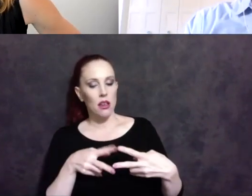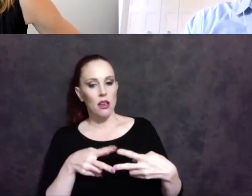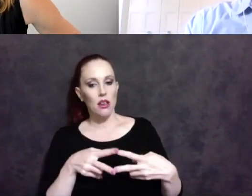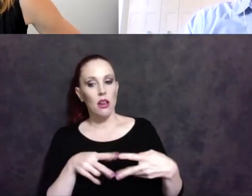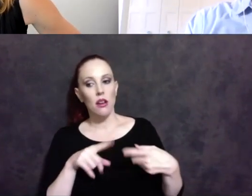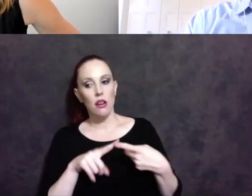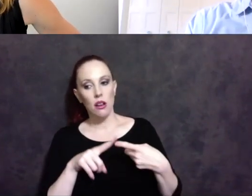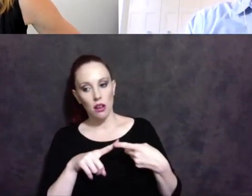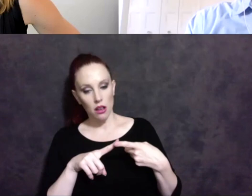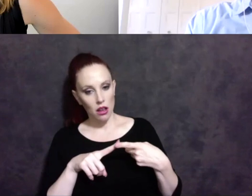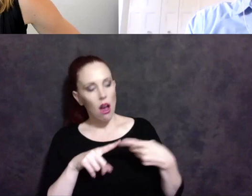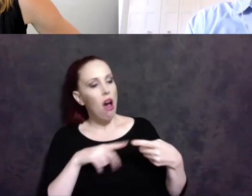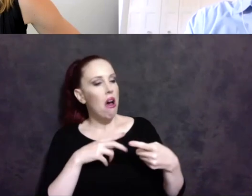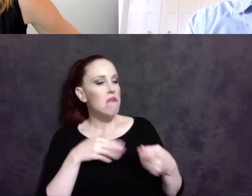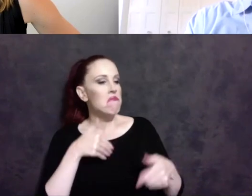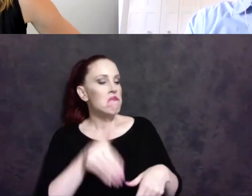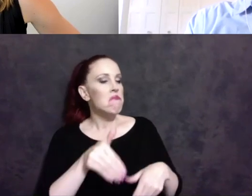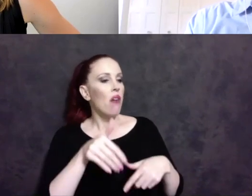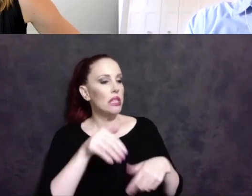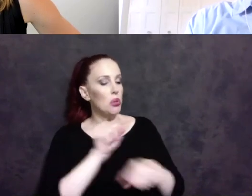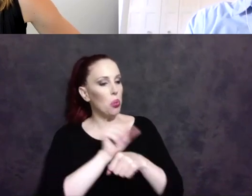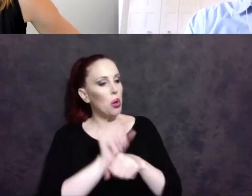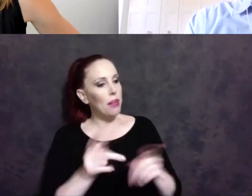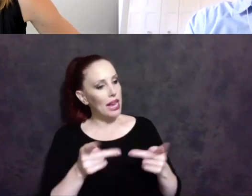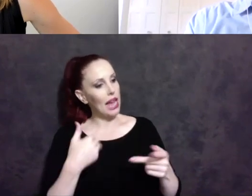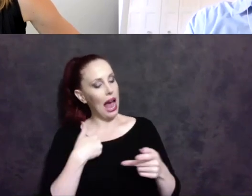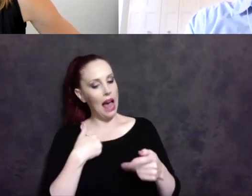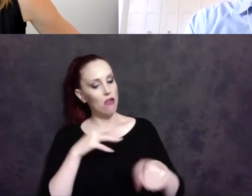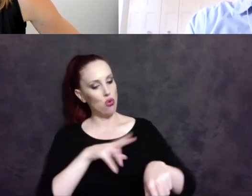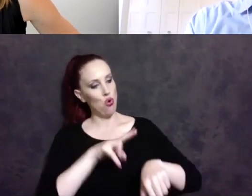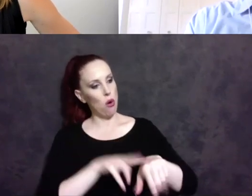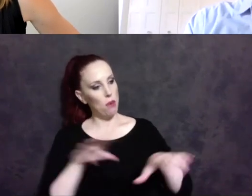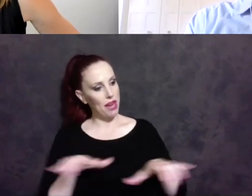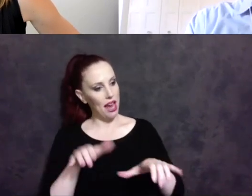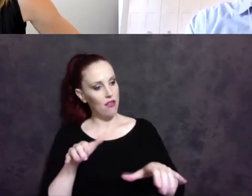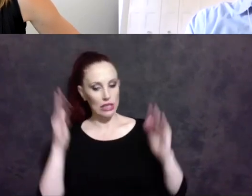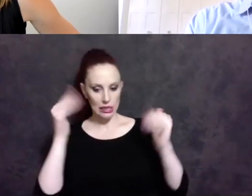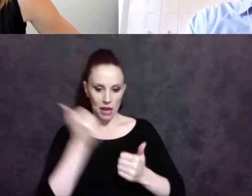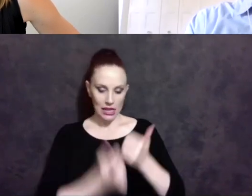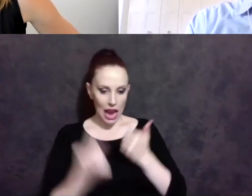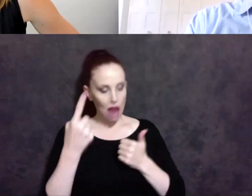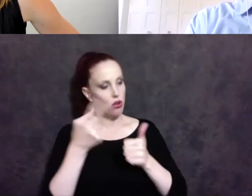normative behaviors which is behaviors that everyone is expected to conform to succeed